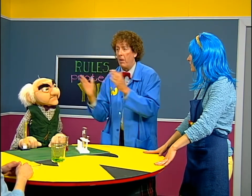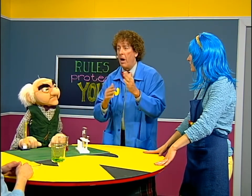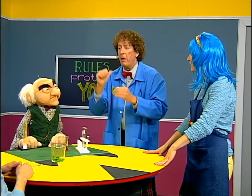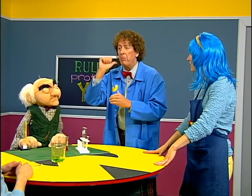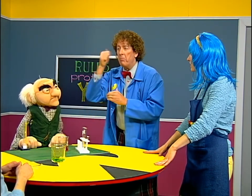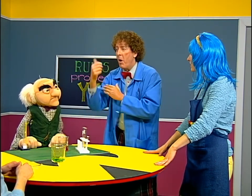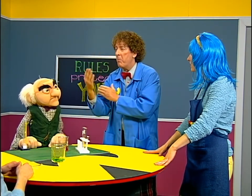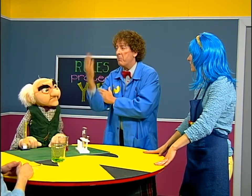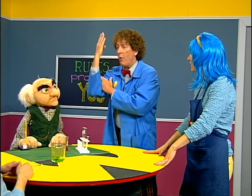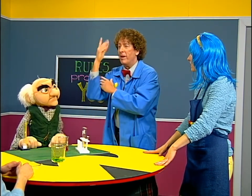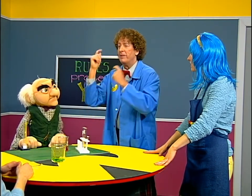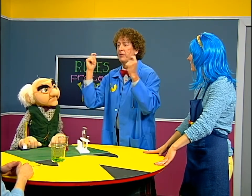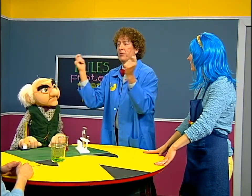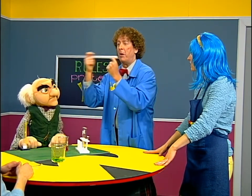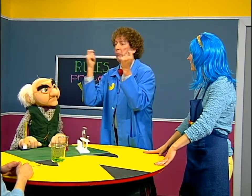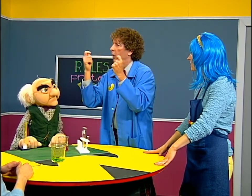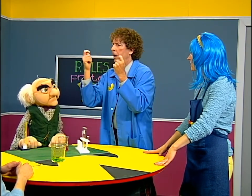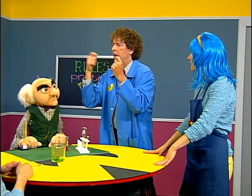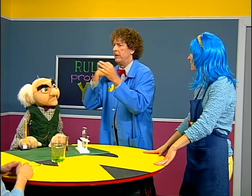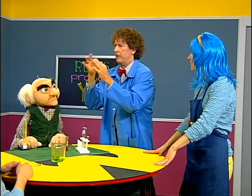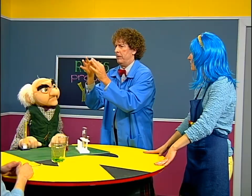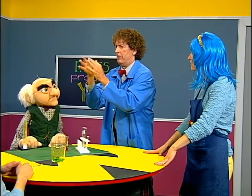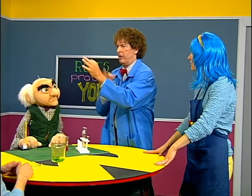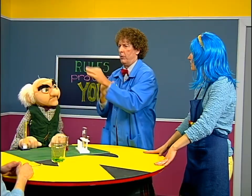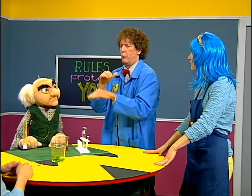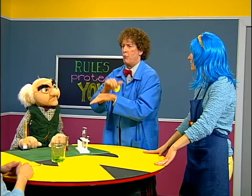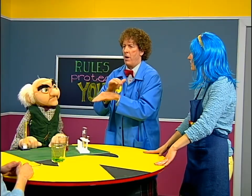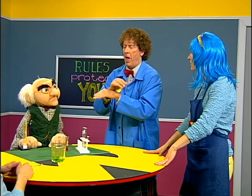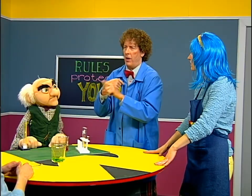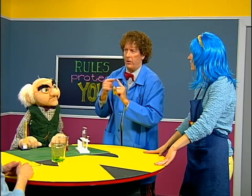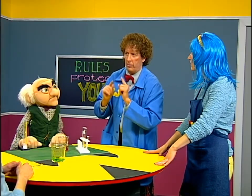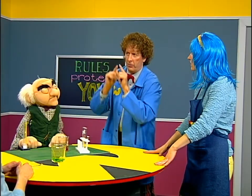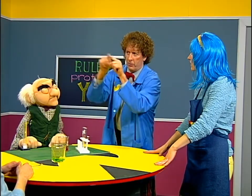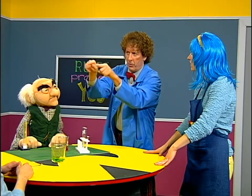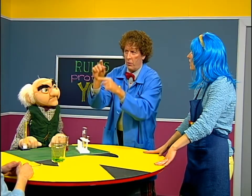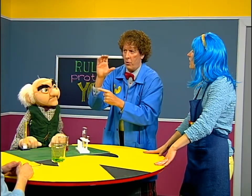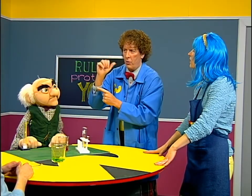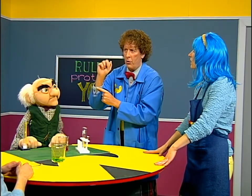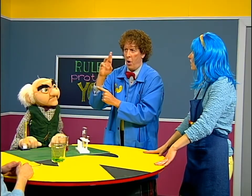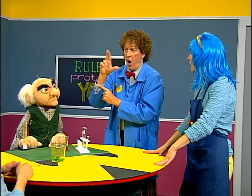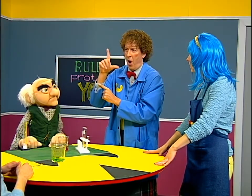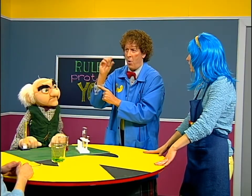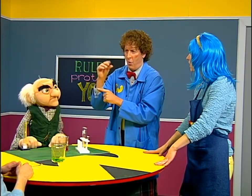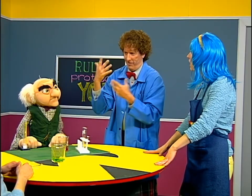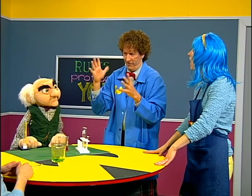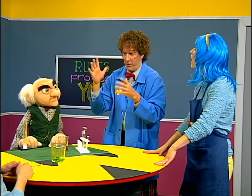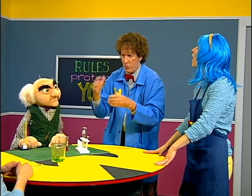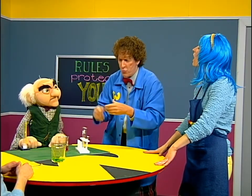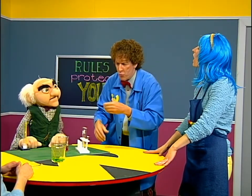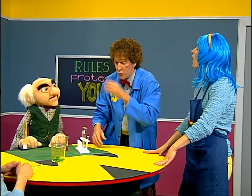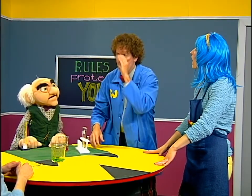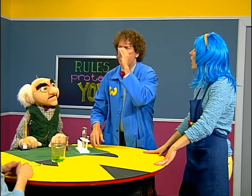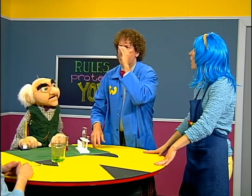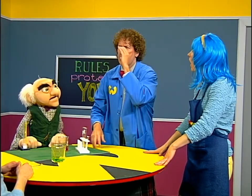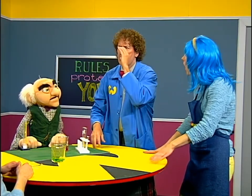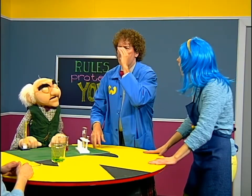OH, HE-HE-HEY. HEY, YEAH. IT WORKS! YOU FIXED IT! WHAT DO YOU KNOW. WONDERFUL.